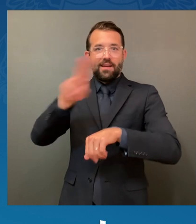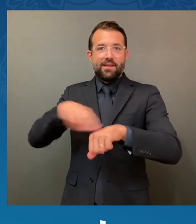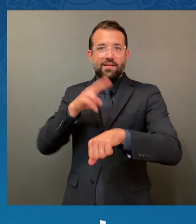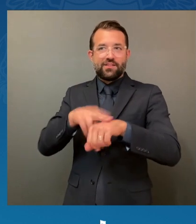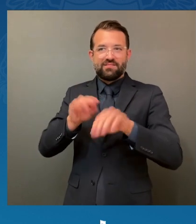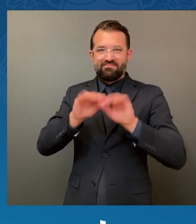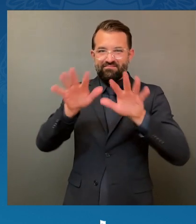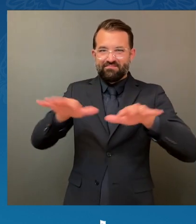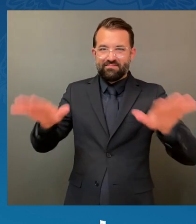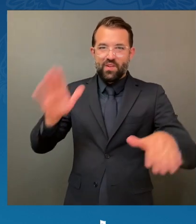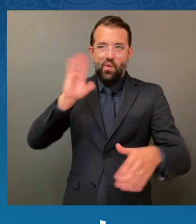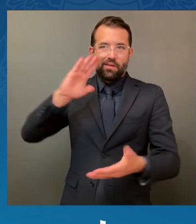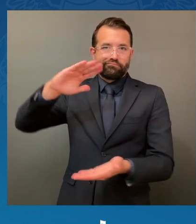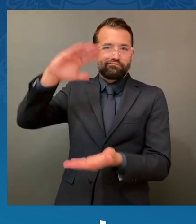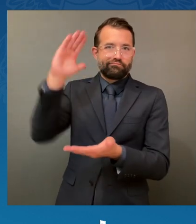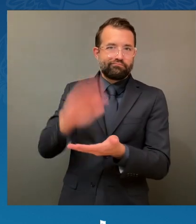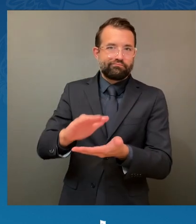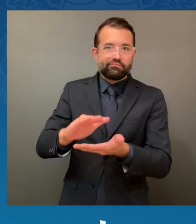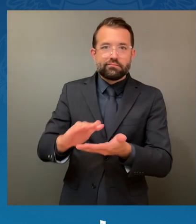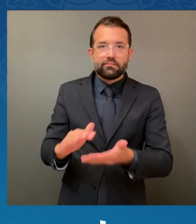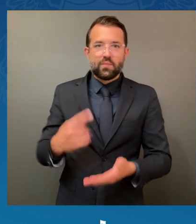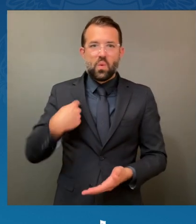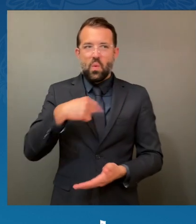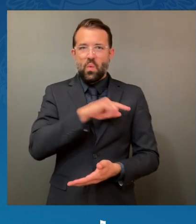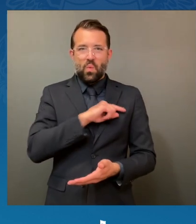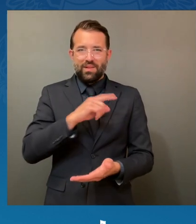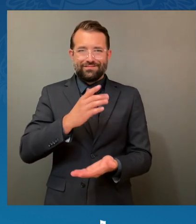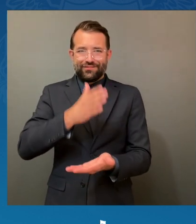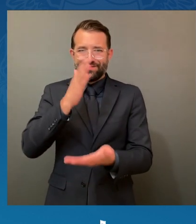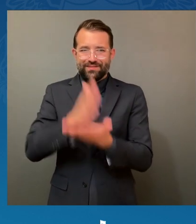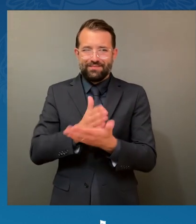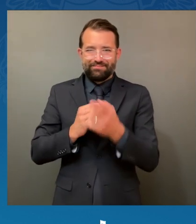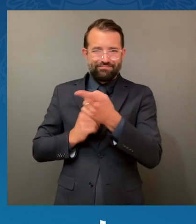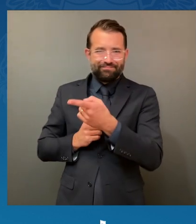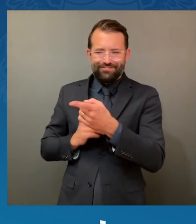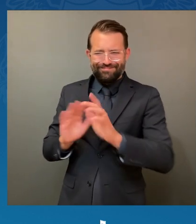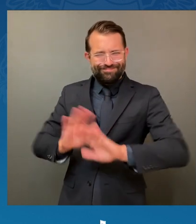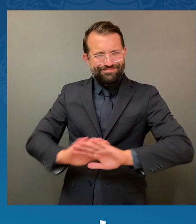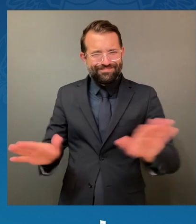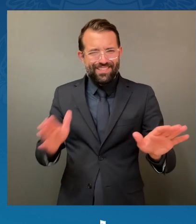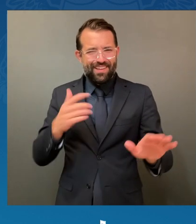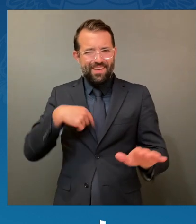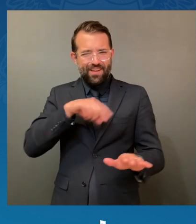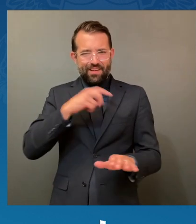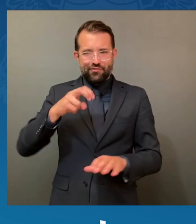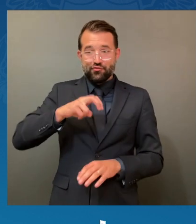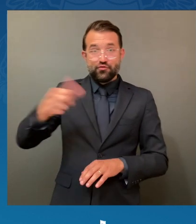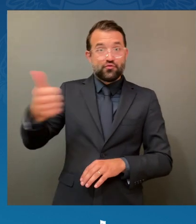As many of you know, the transportation sector is our nation's single-largest source